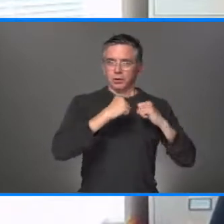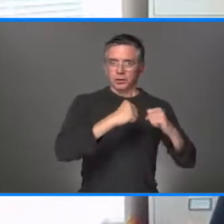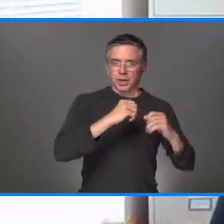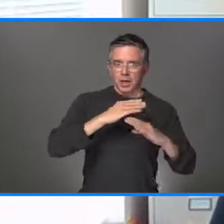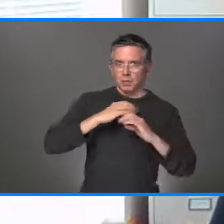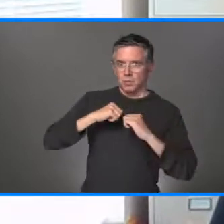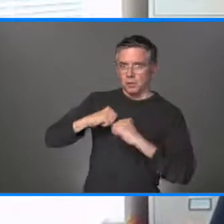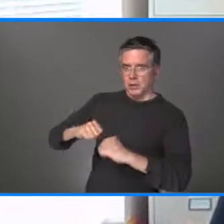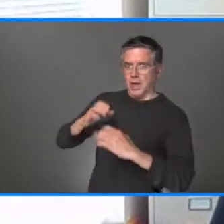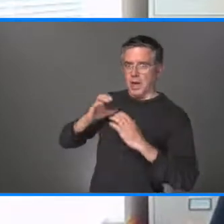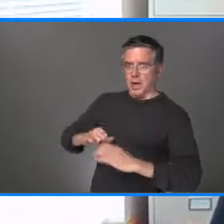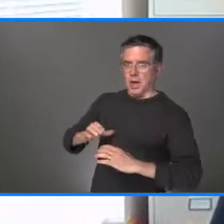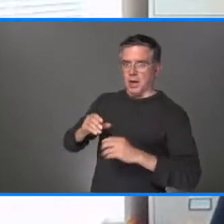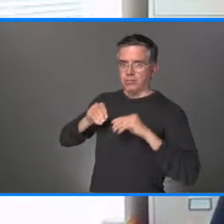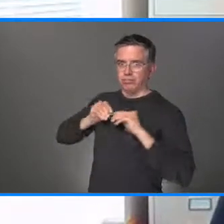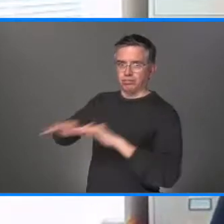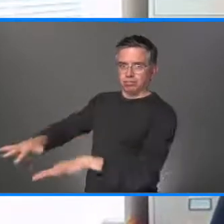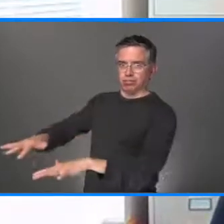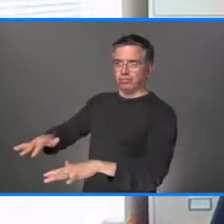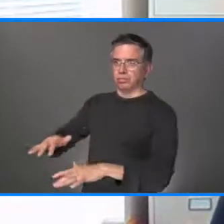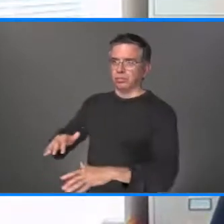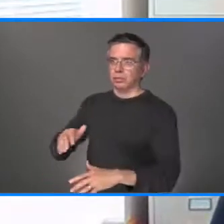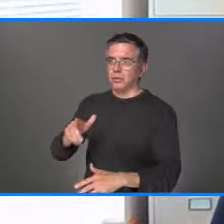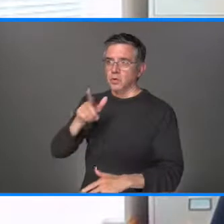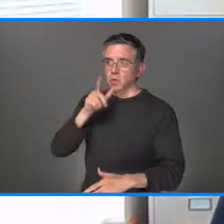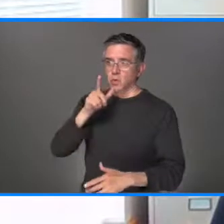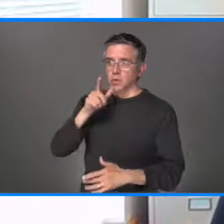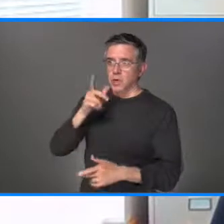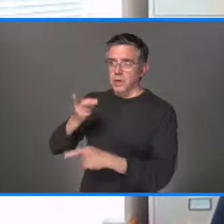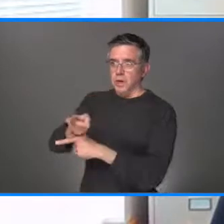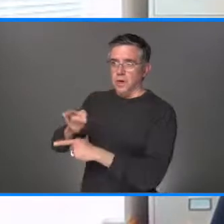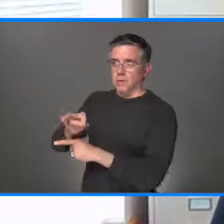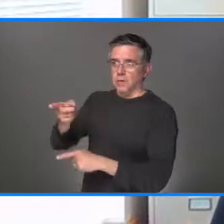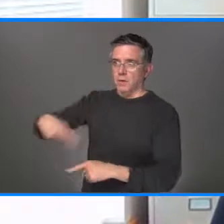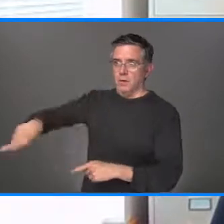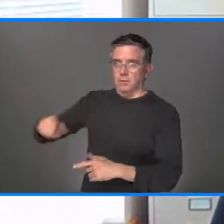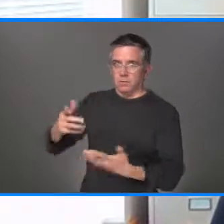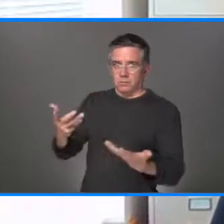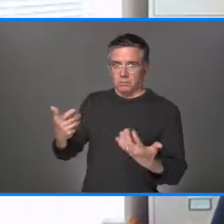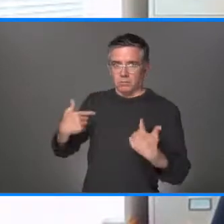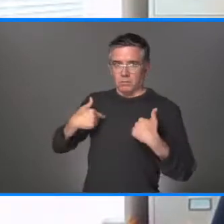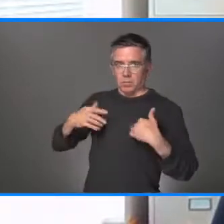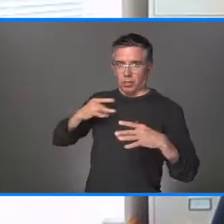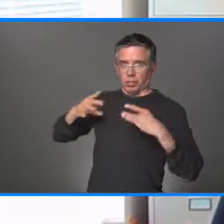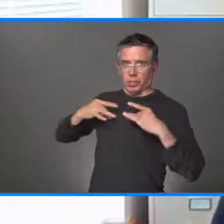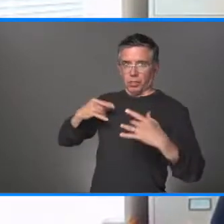who were coming into their homes, who were really probably a primary way that they may be exposed to COVID-19.